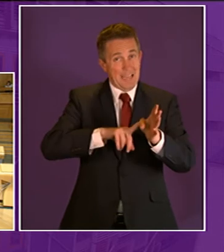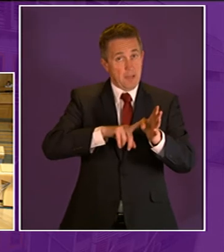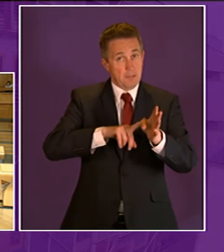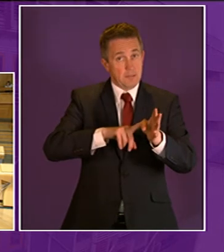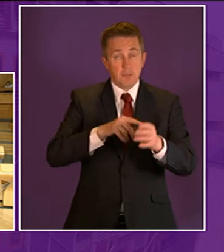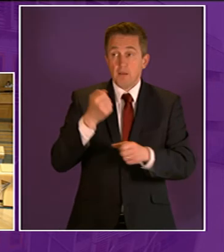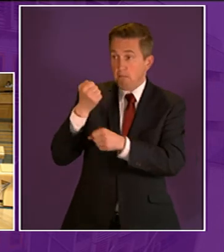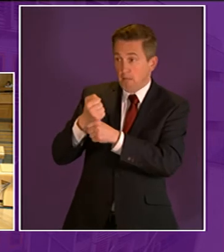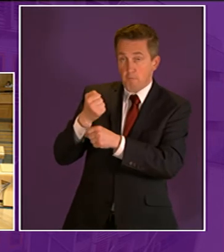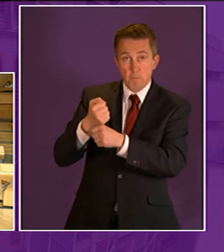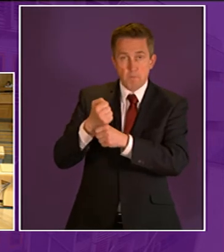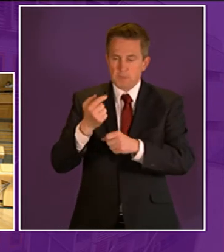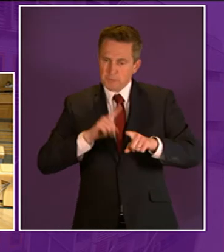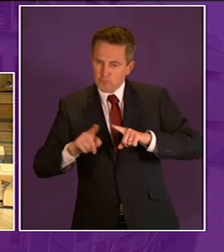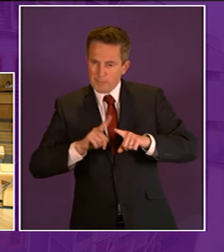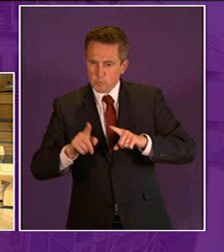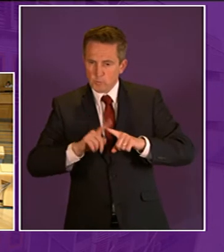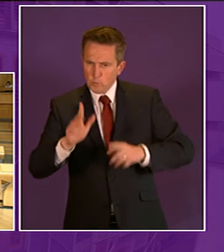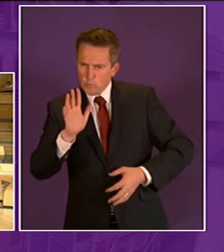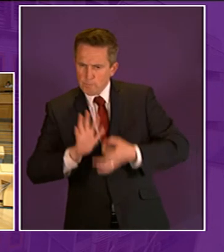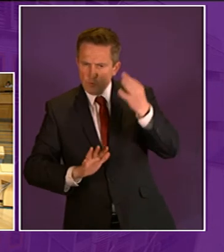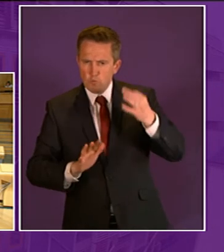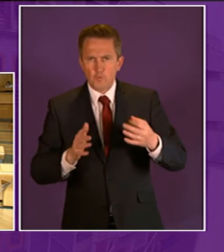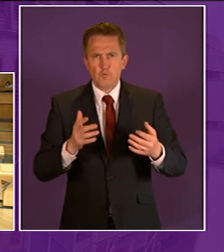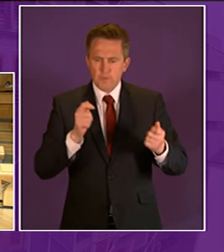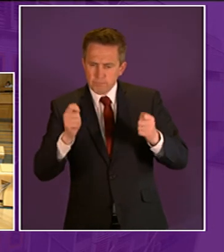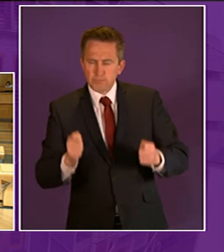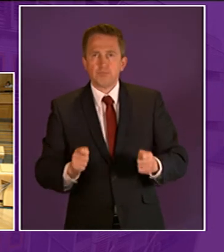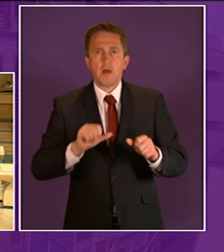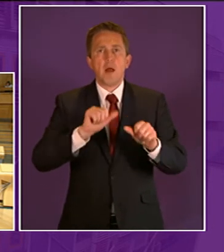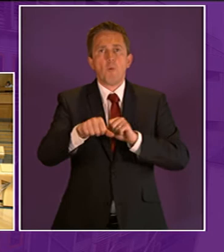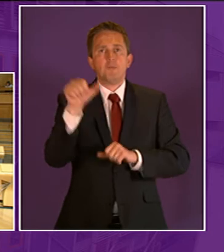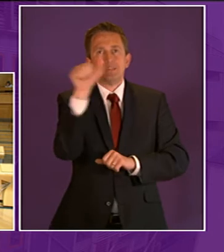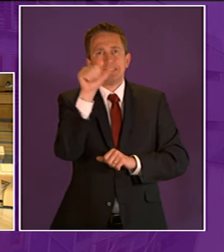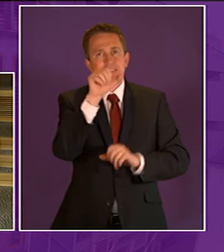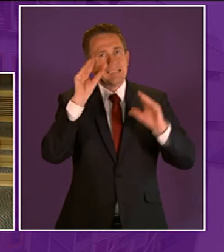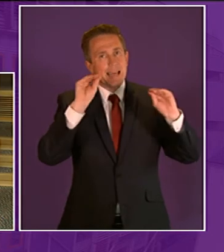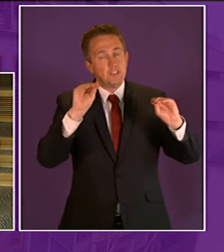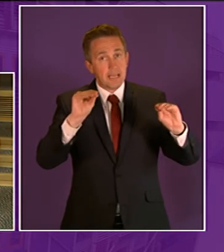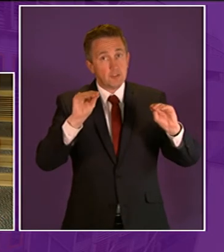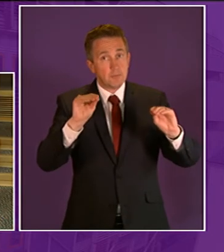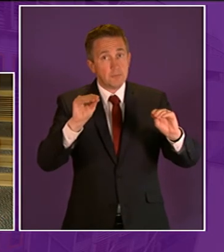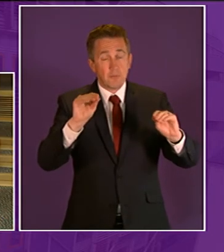to reform post-16 education. Our purpose has been clear and consistent over that time: to create a national college